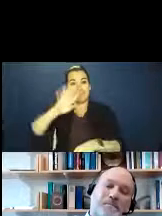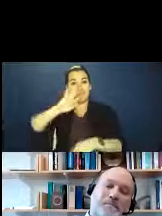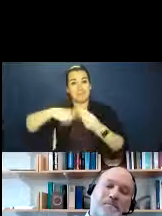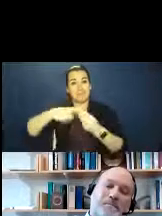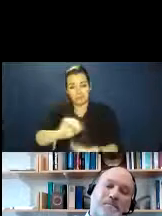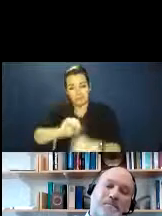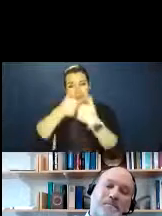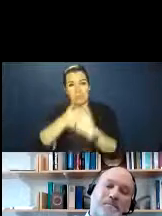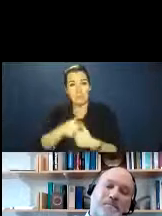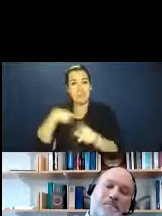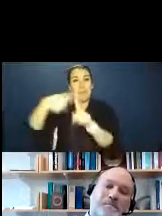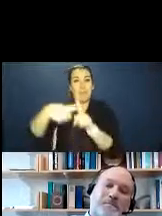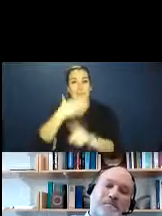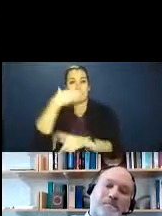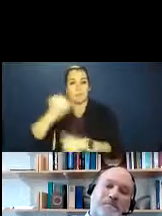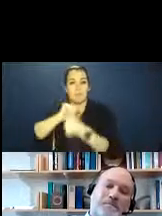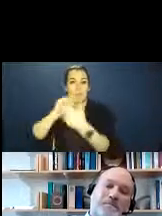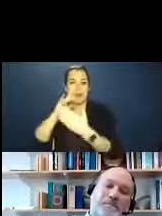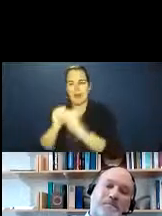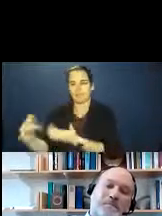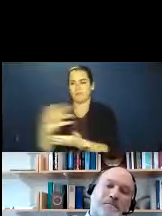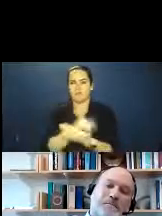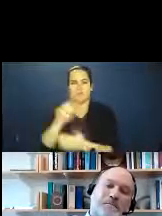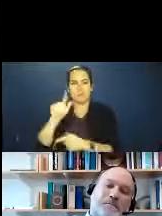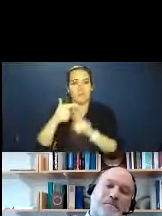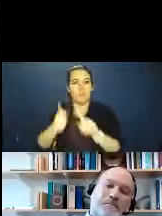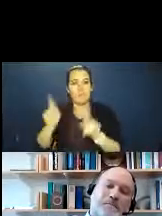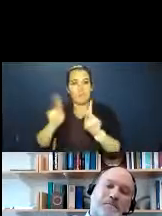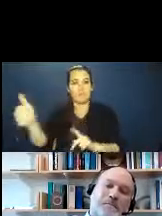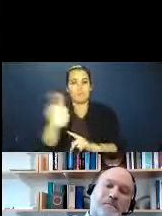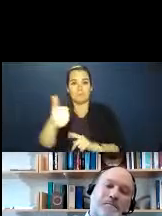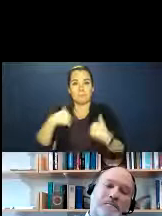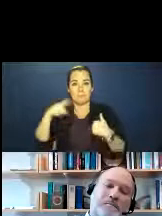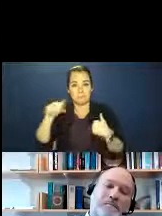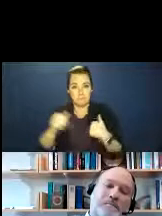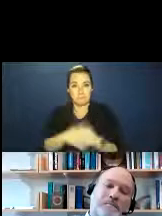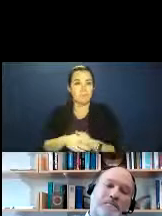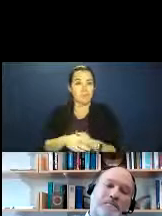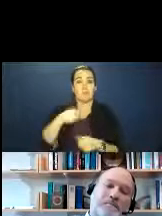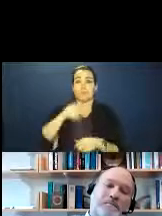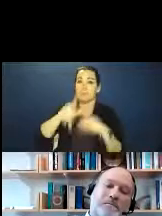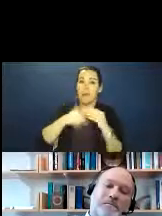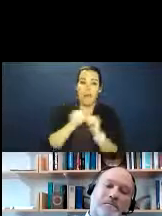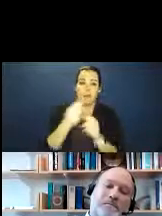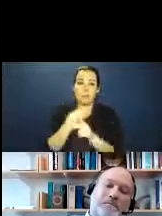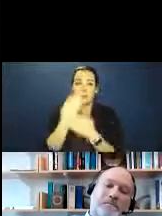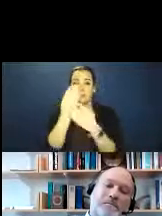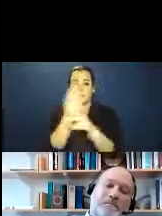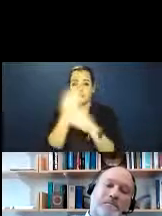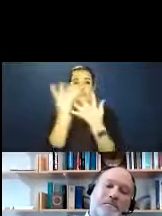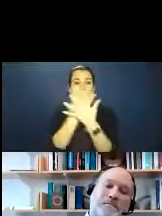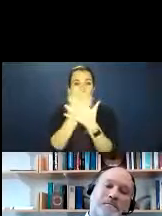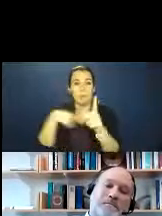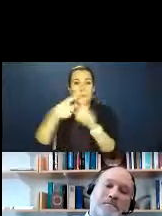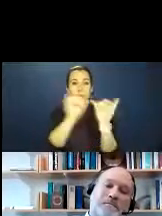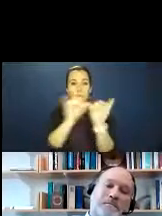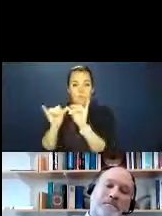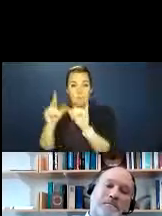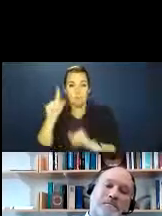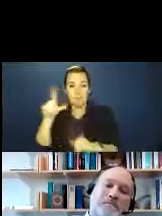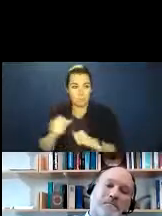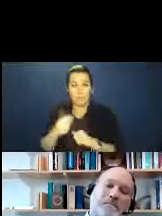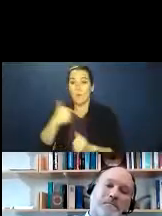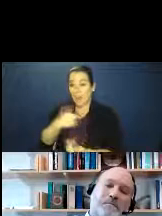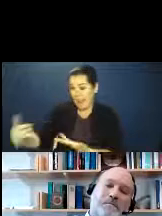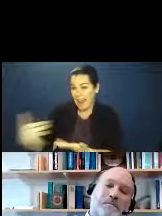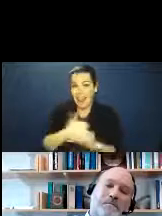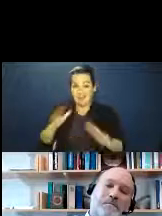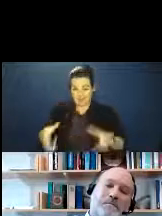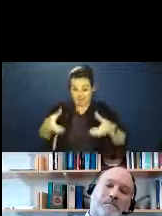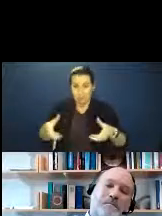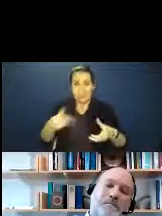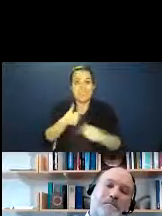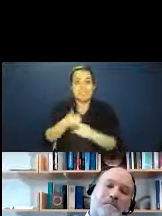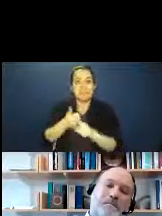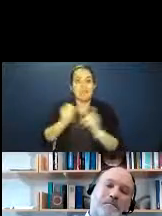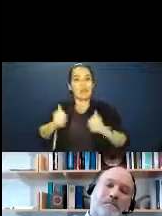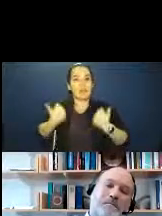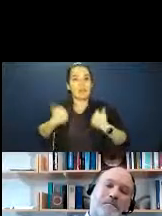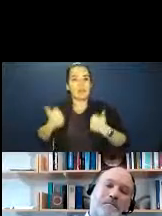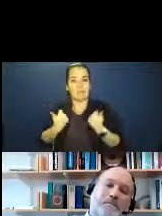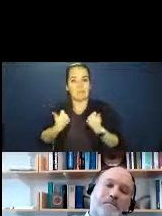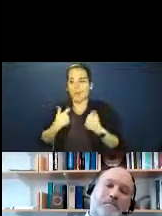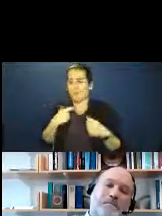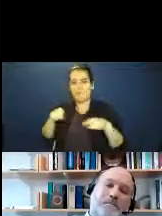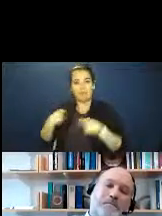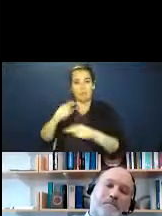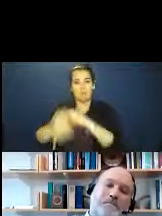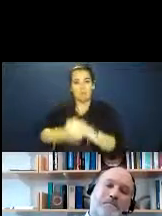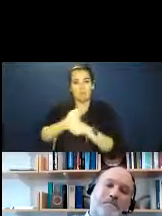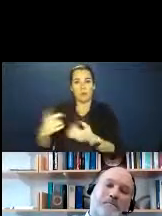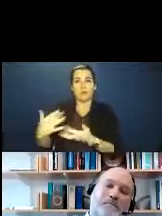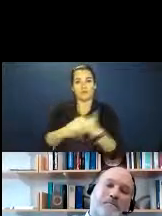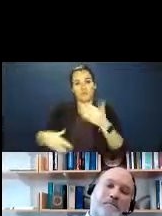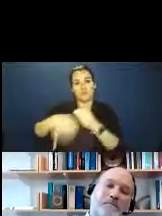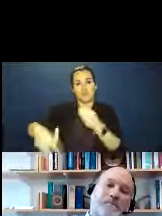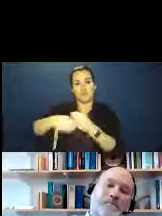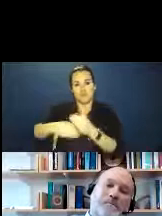It happens. Sorry, one second. So, the compendium is an accessible source of information associatessed with collecting data from or about people with disabilities. It includes 441 indexed references published from 2012 to 2020 that summarized papers and presentations that